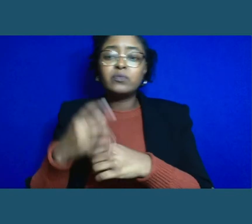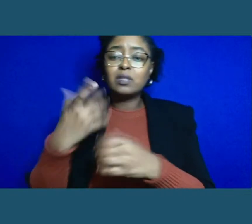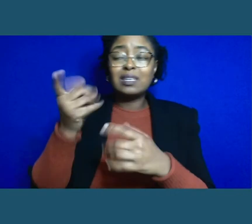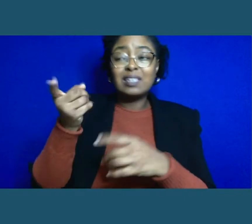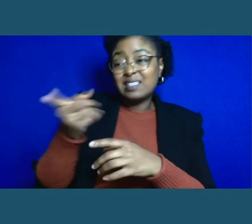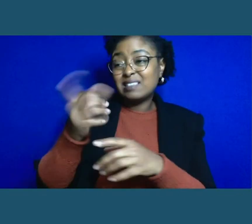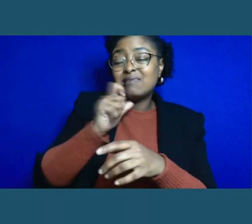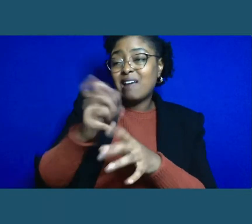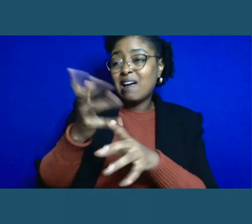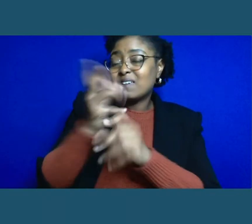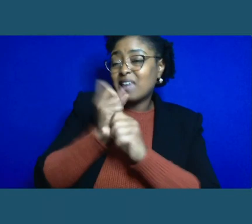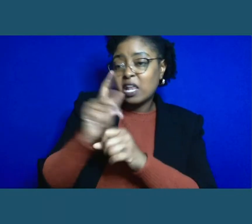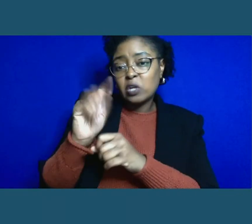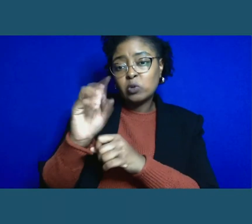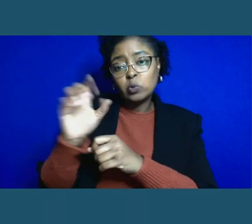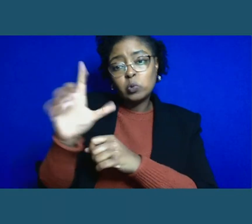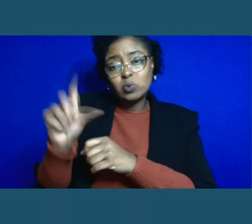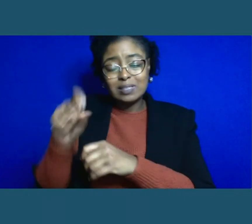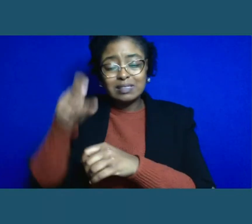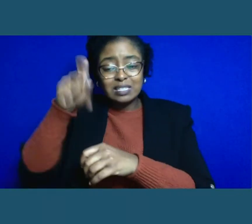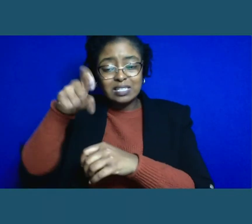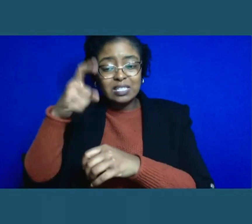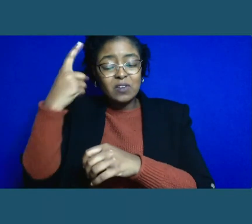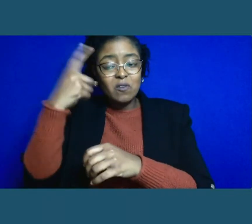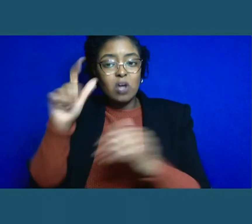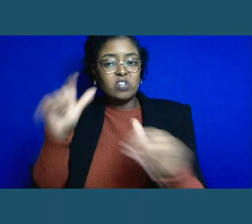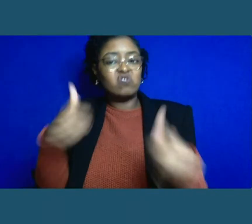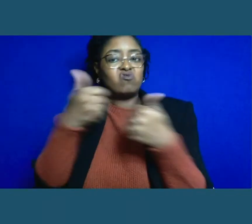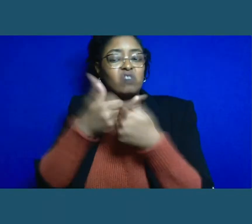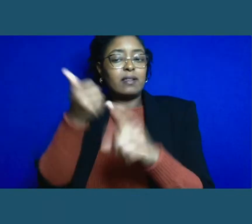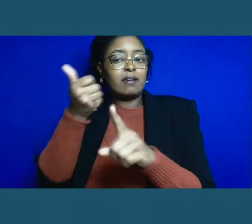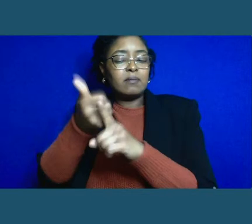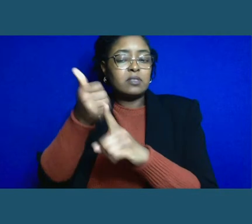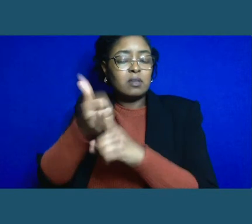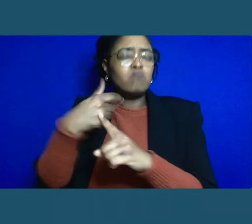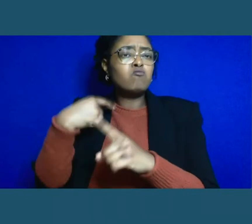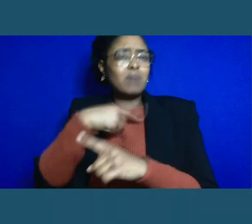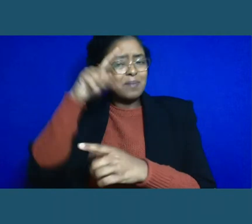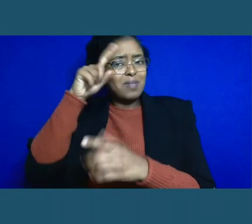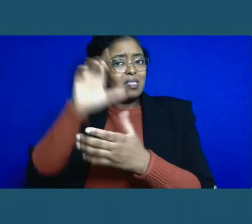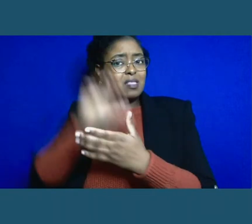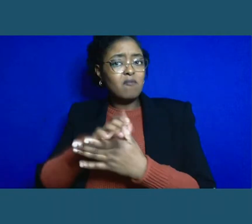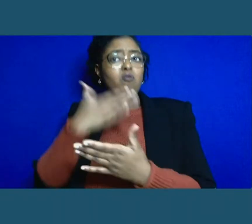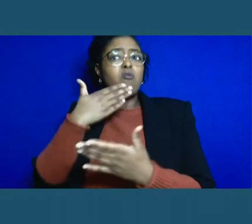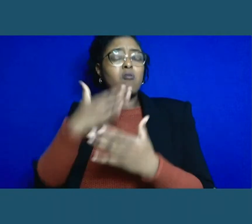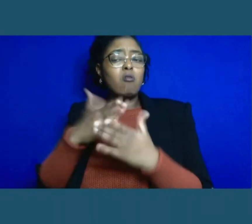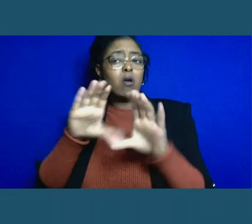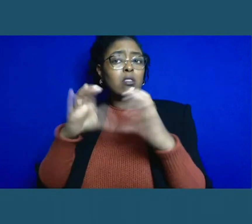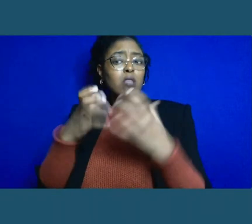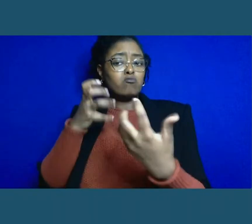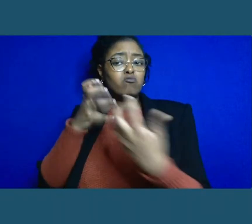have made throughout the years have gone to the dreams since he is not getting the tools